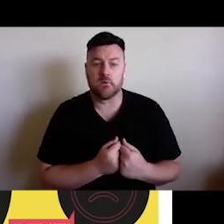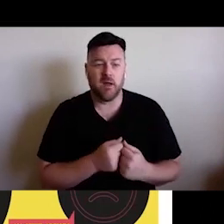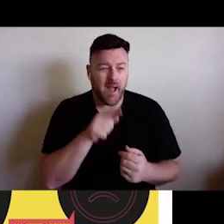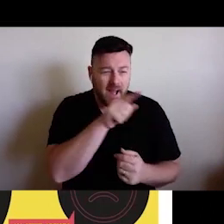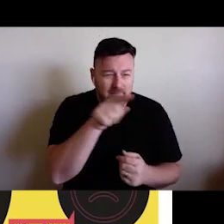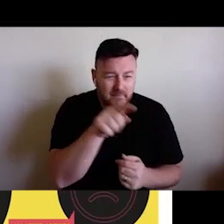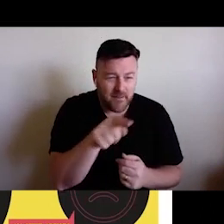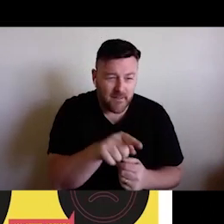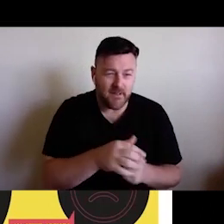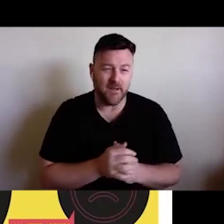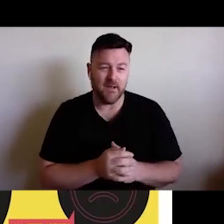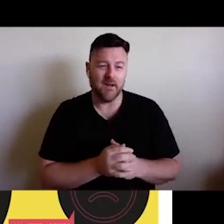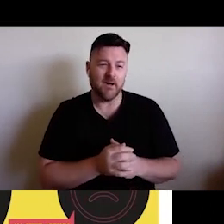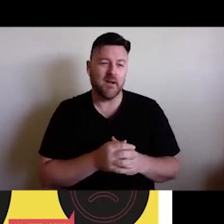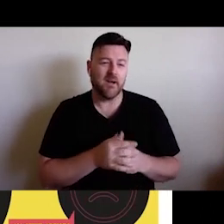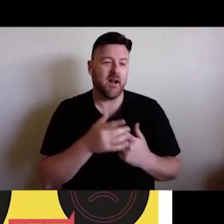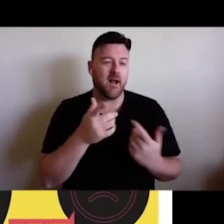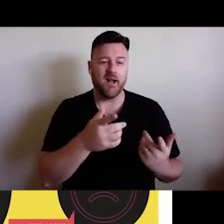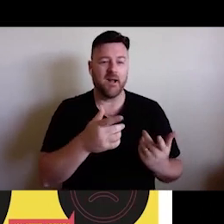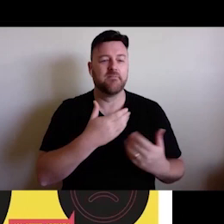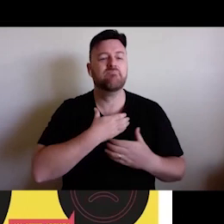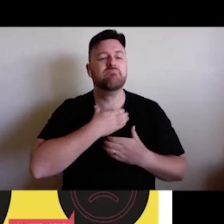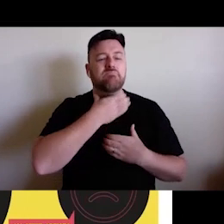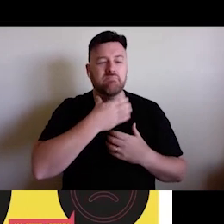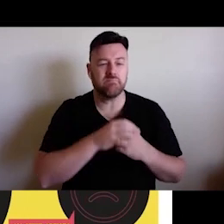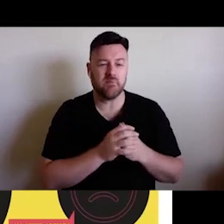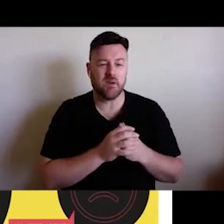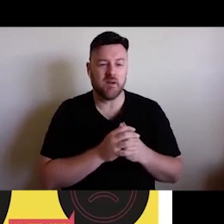of foil from the command module in Apollo 11. And this has been really,